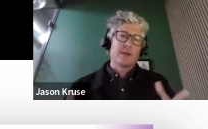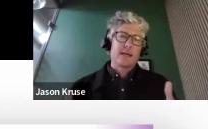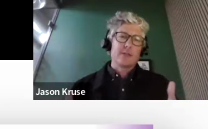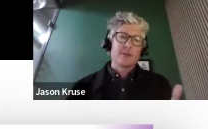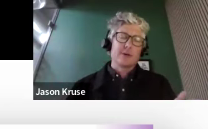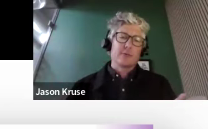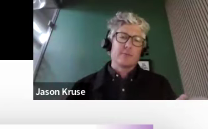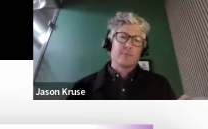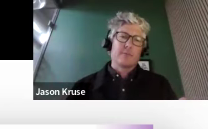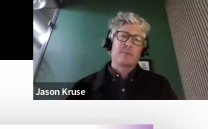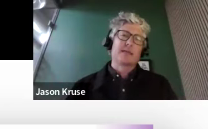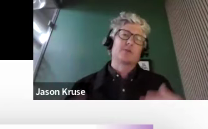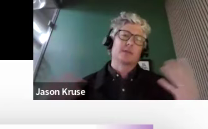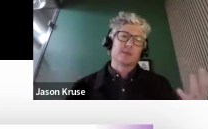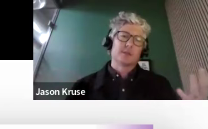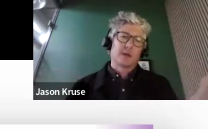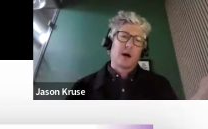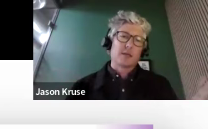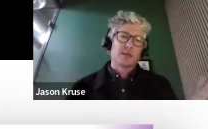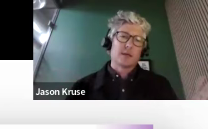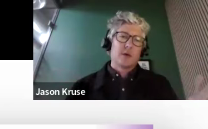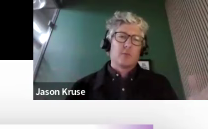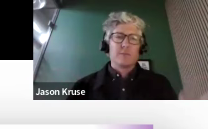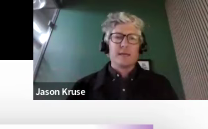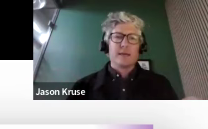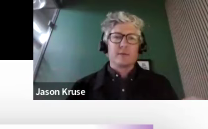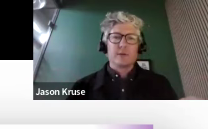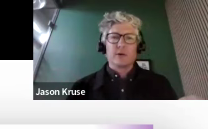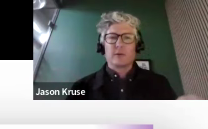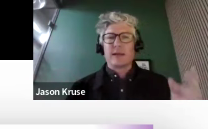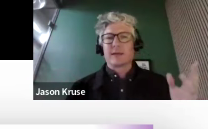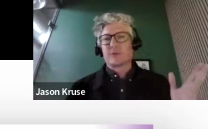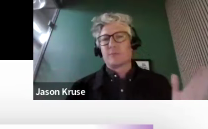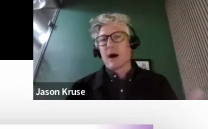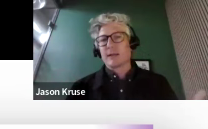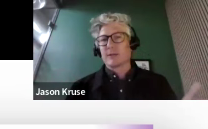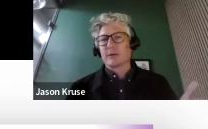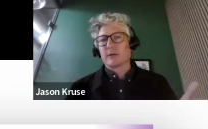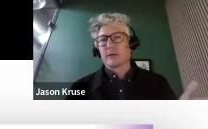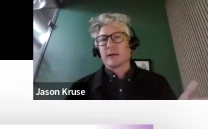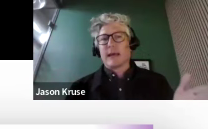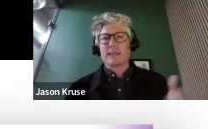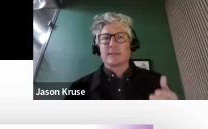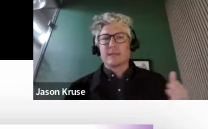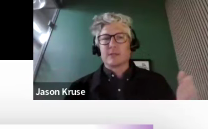So in this strategy, you know, the potential additional cost would be, you know, an extra monitor